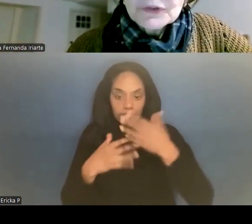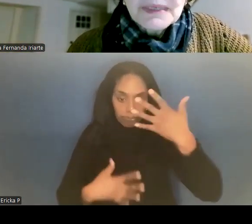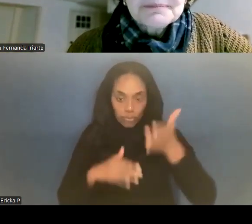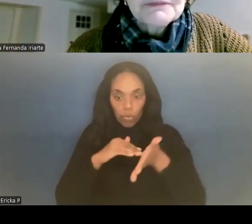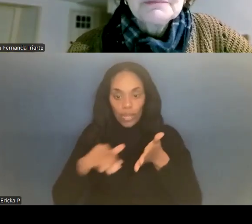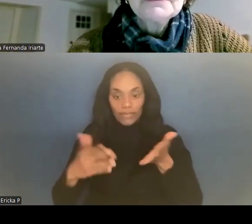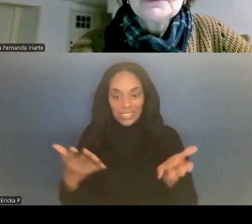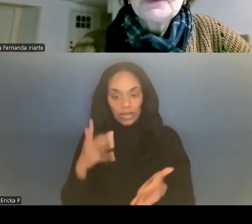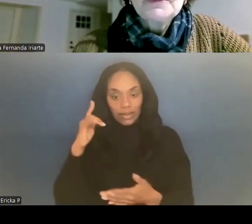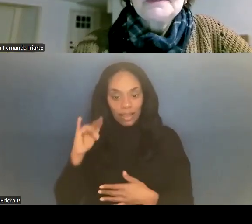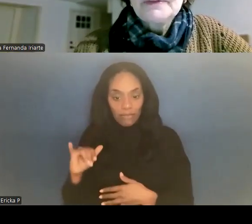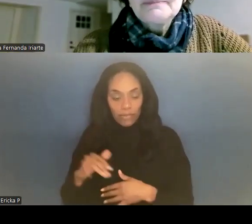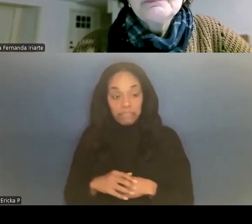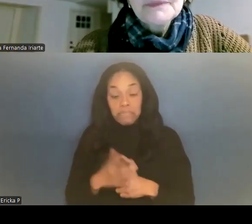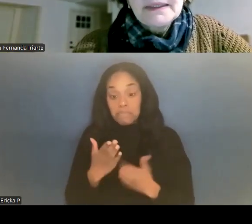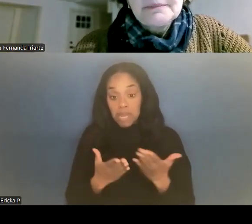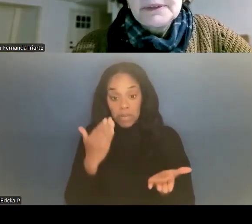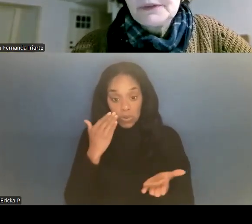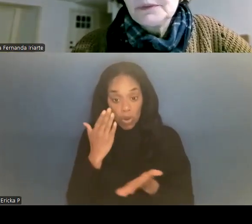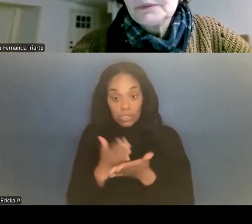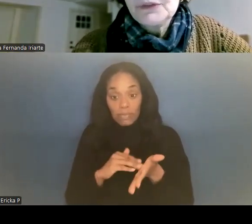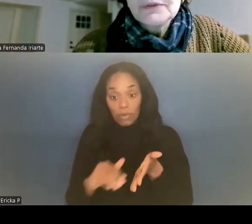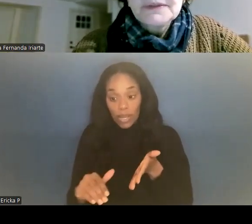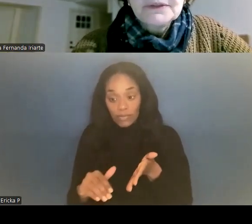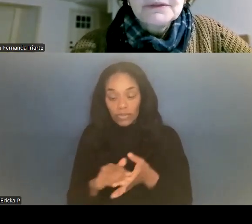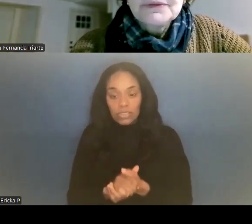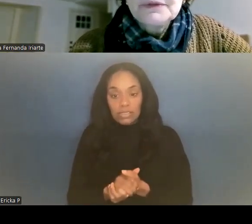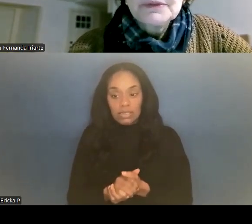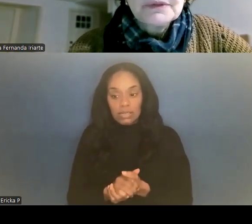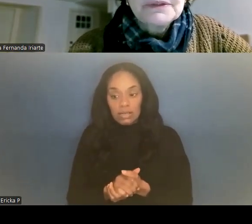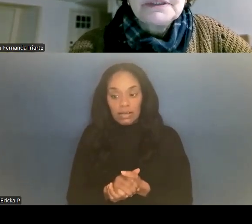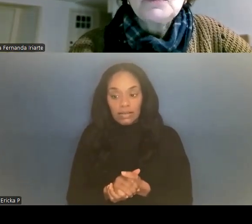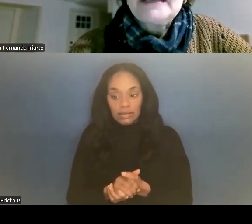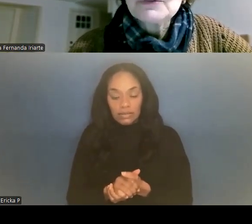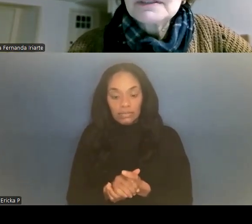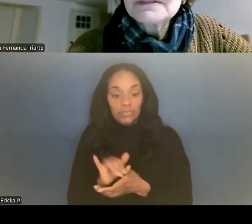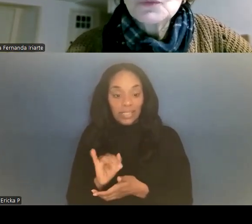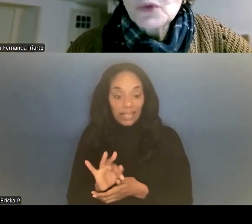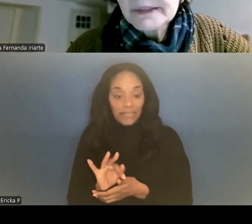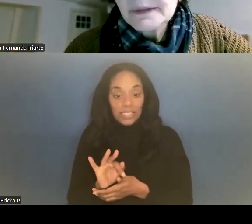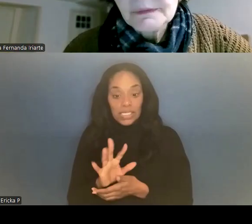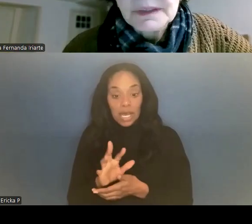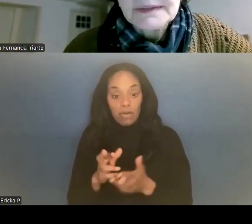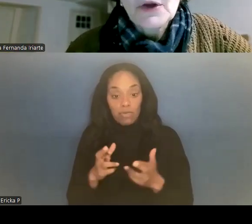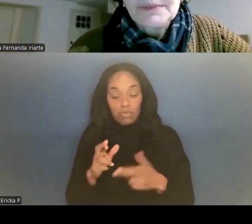You might be familiar with one of them. If you're regional center consumer, the DD waiver is one of these Home